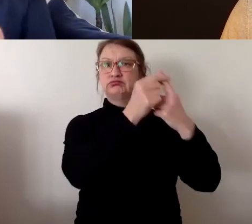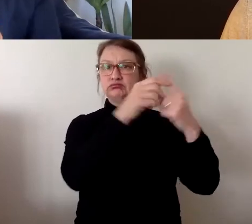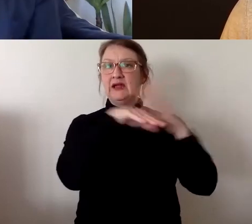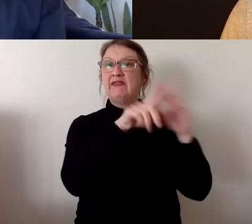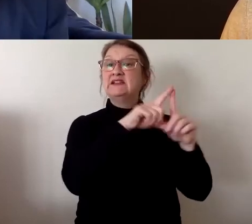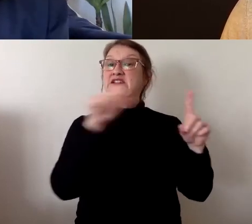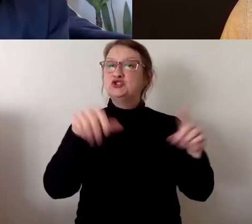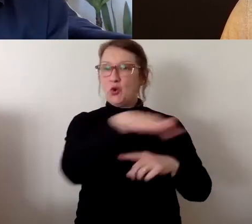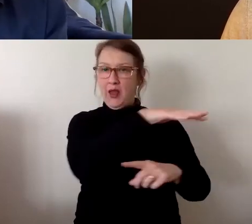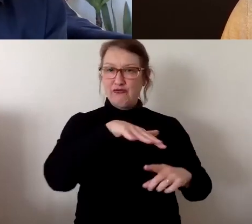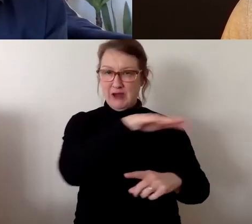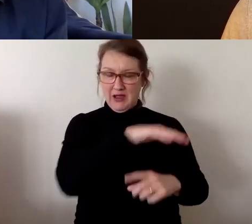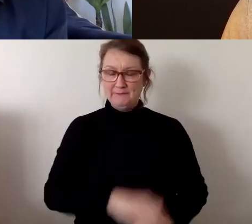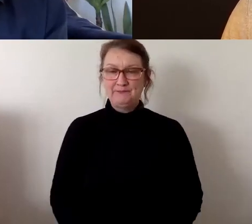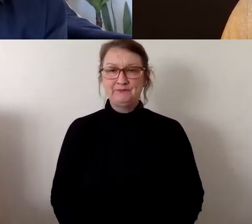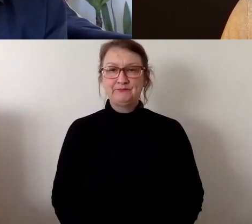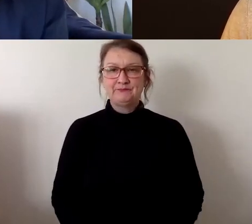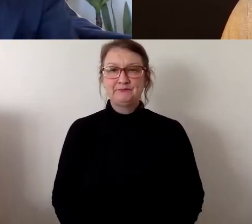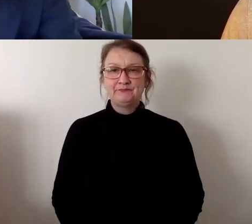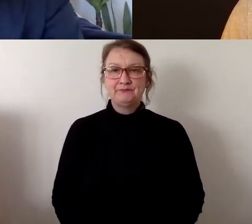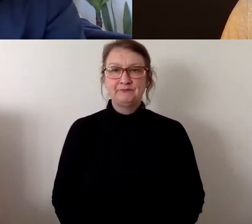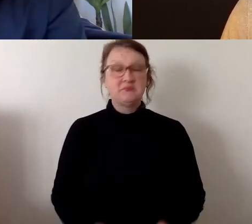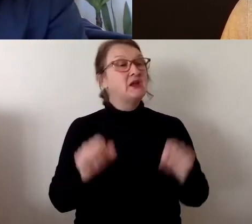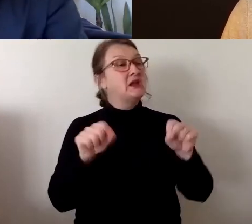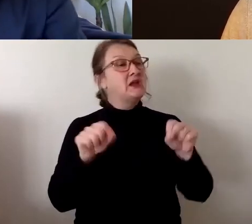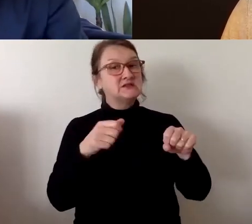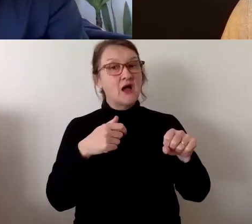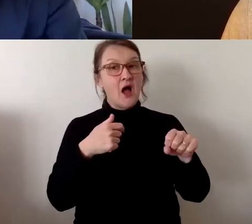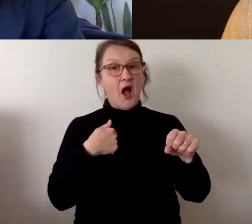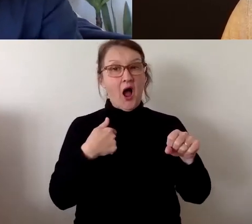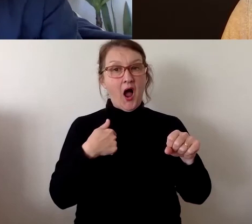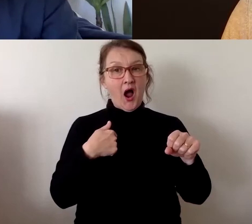Look, I'm really getting less and less enamered with